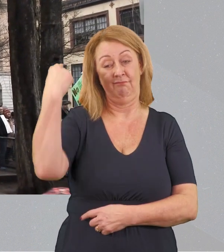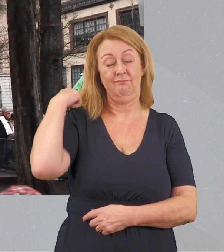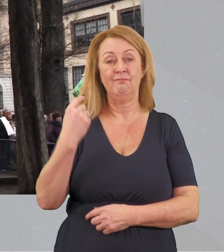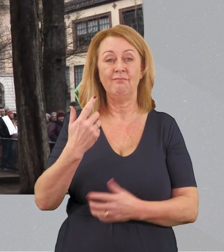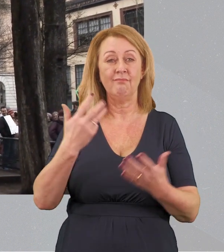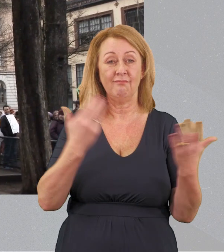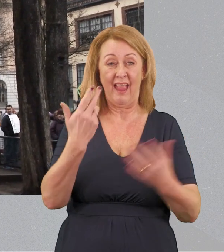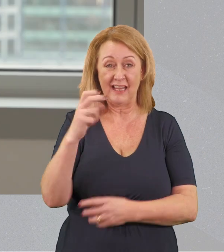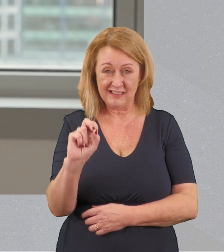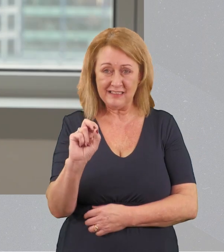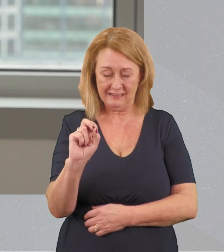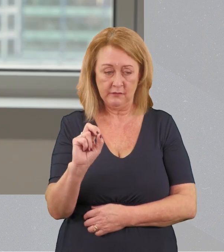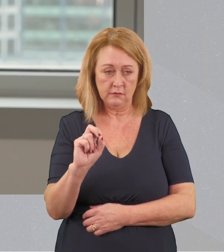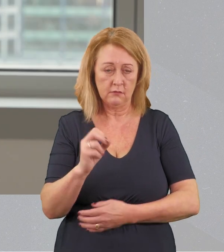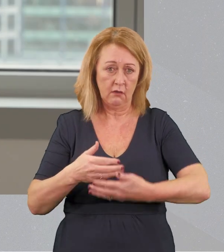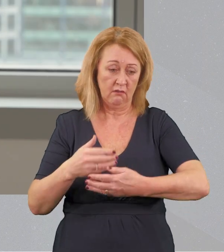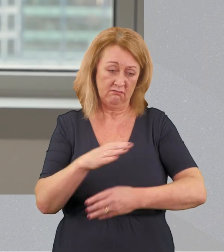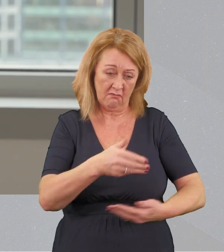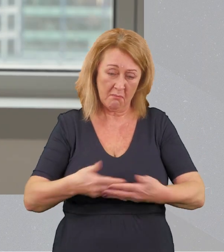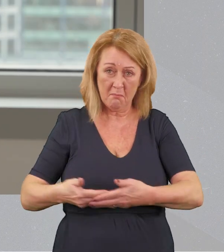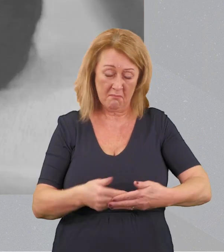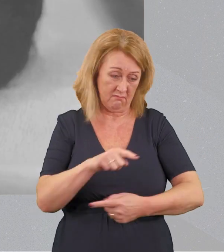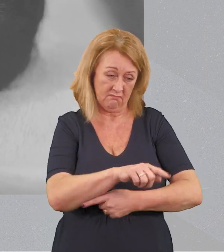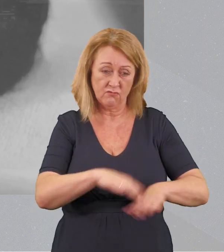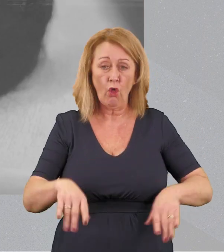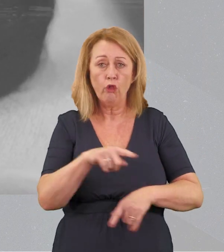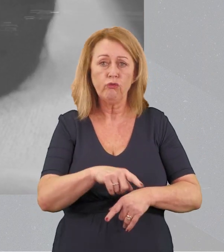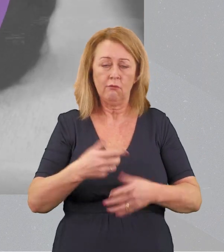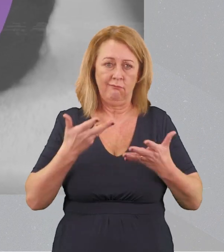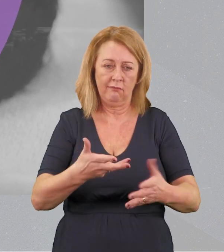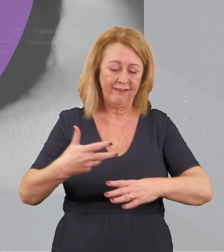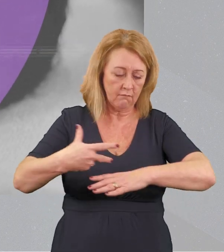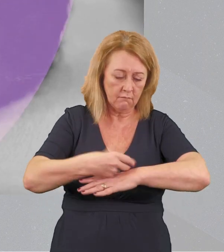In the eighties, neonates and infants often weren't given anaesthetics when they were undergoing operations.